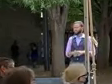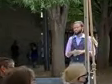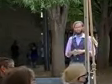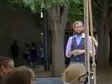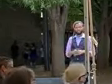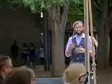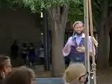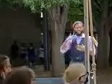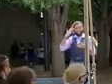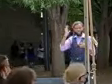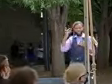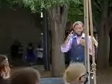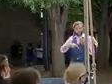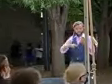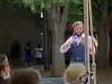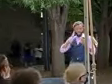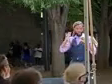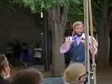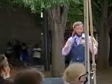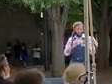I don't know what I would do without you. Holy cow!